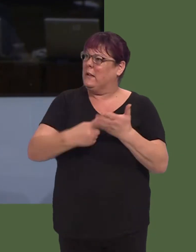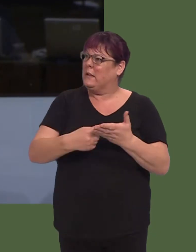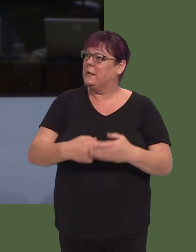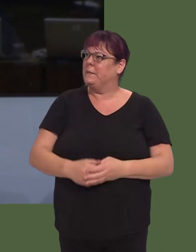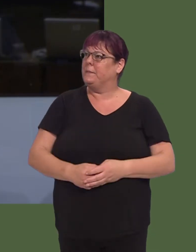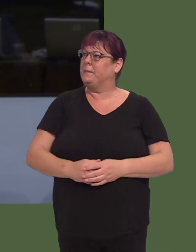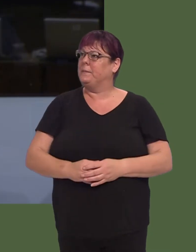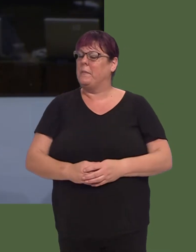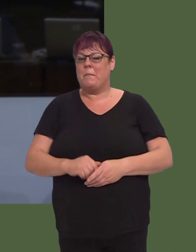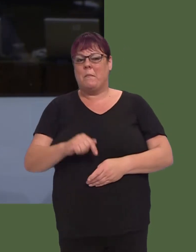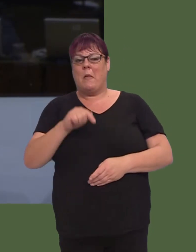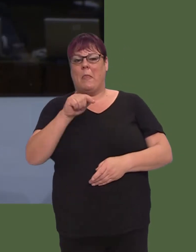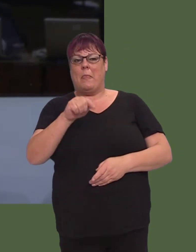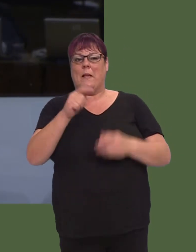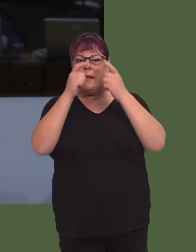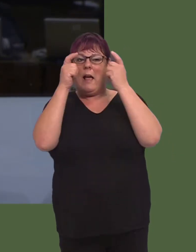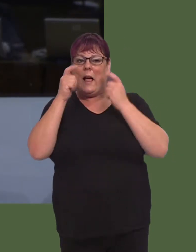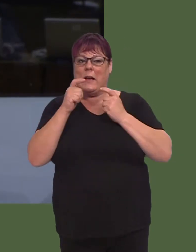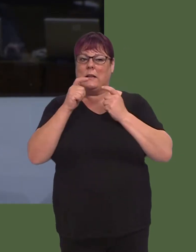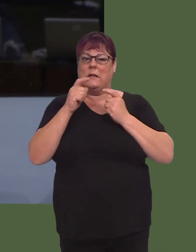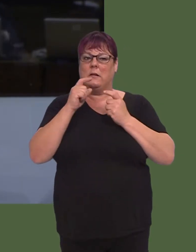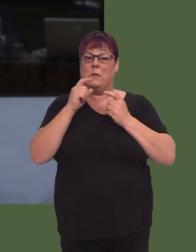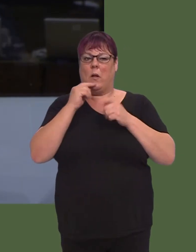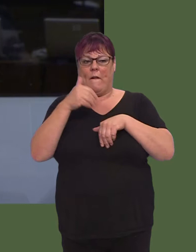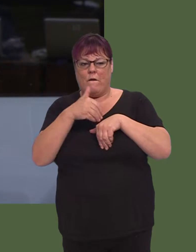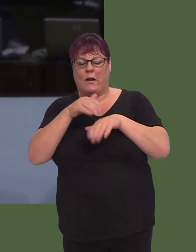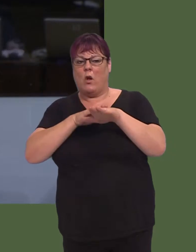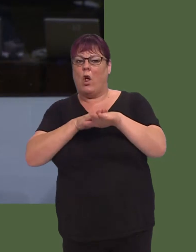But it's clearly going to be a key moment for the application of this Act for long-term